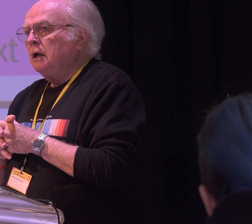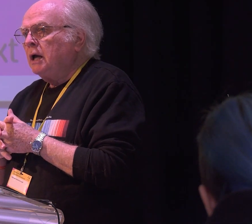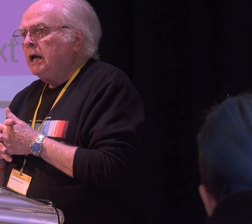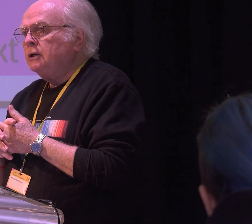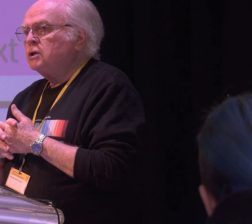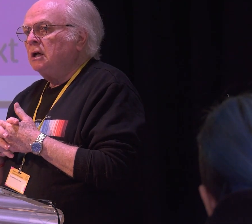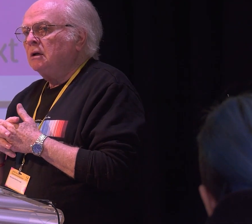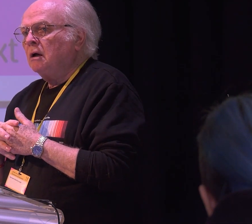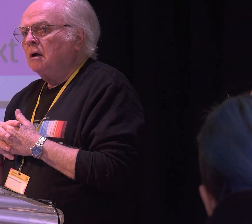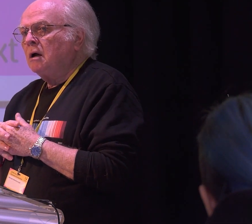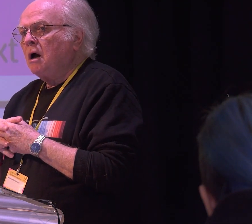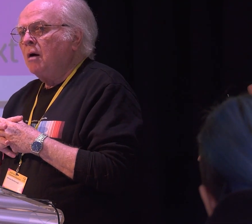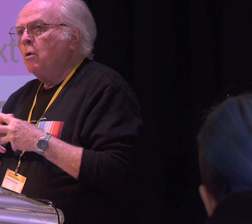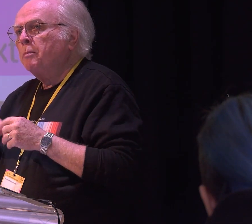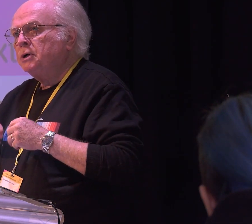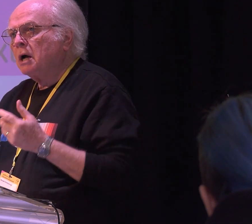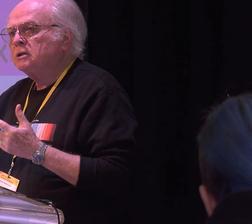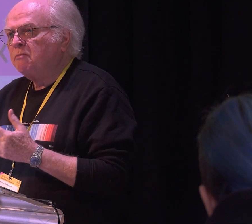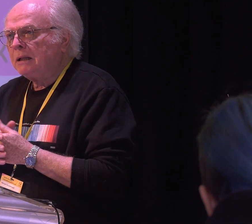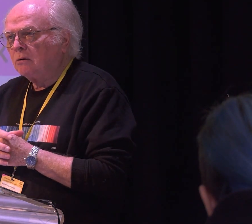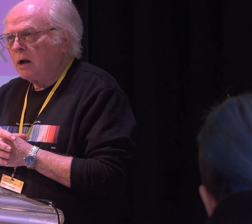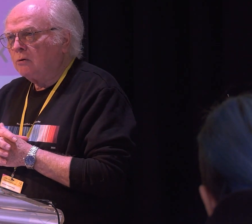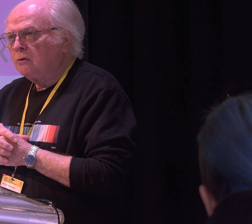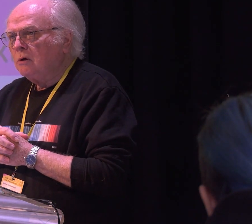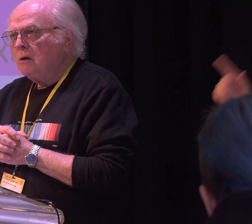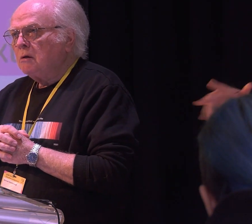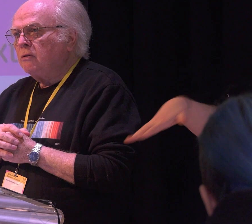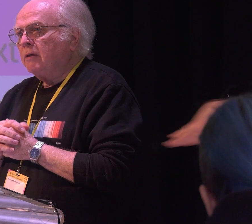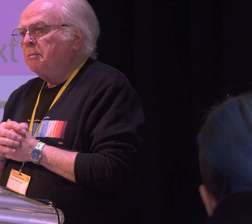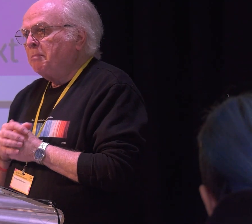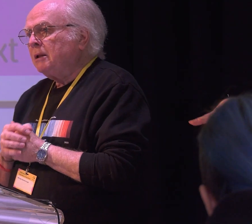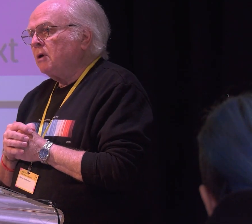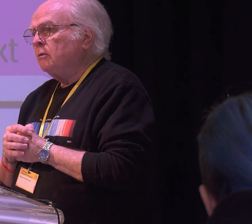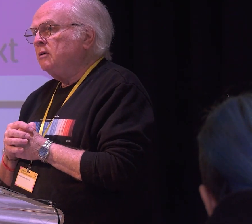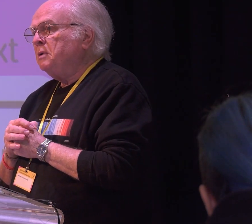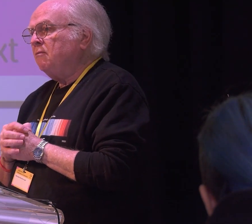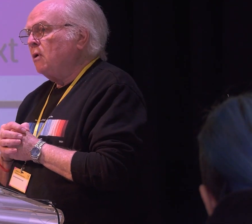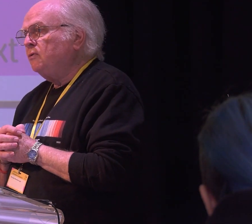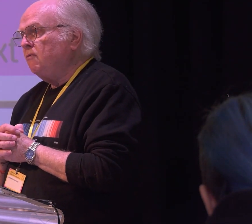engage in a more productive battleground than the battleground we've been involved in